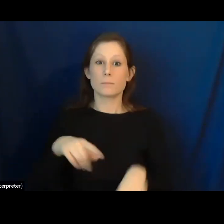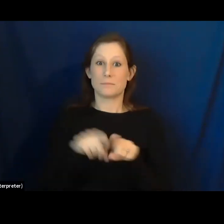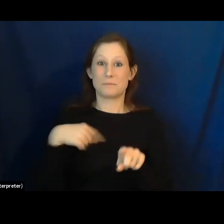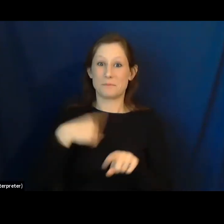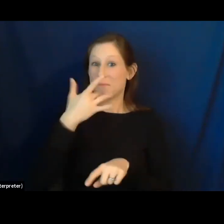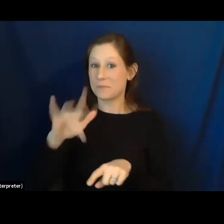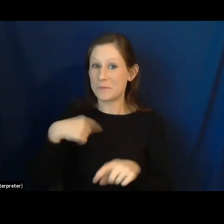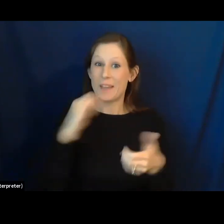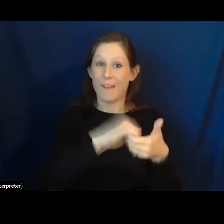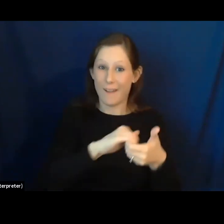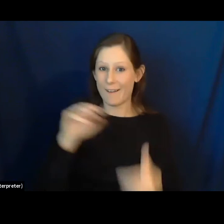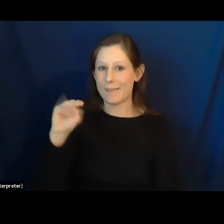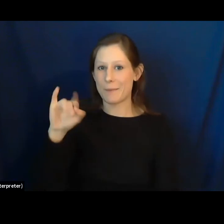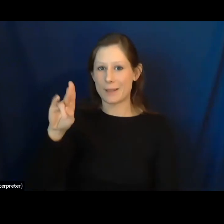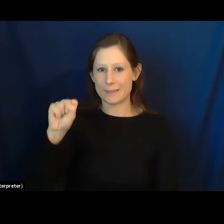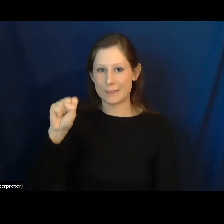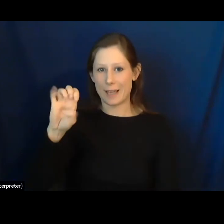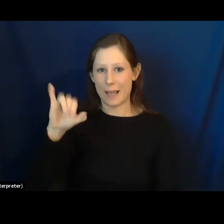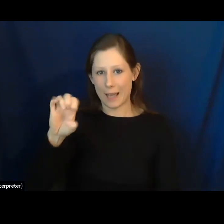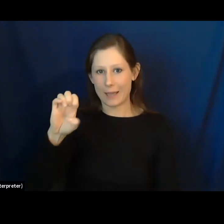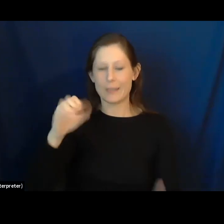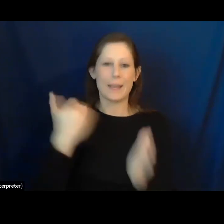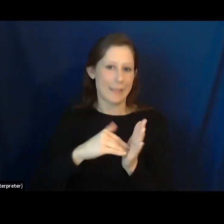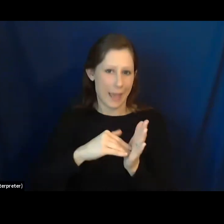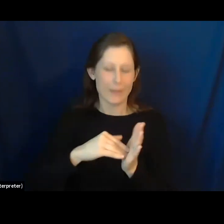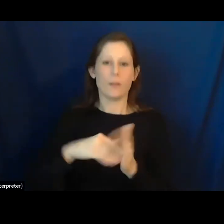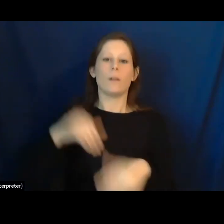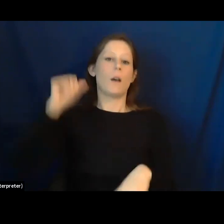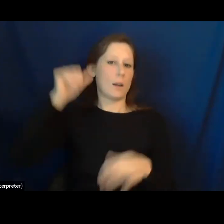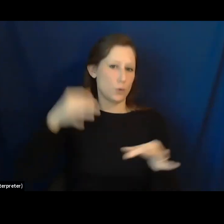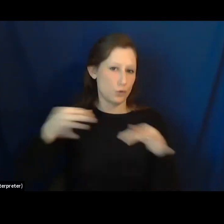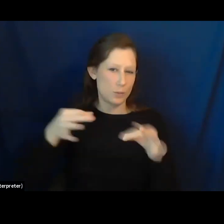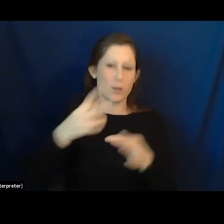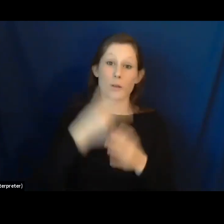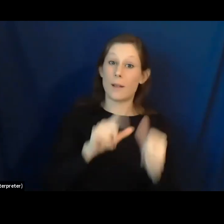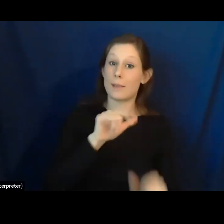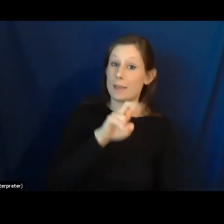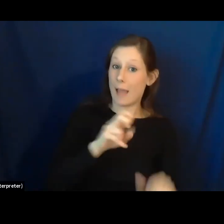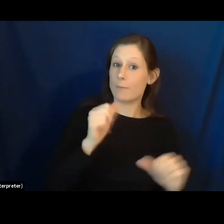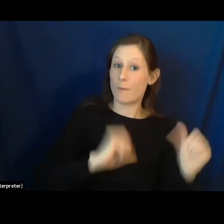again to produce an audio described version of both the live performance and a description